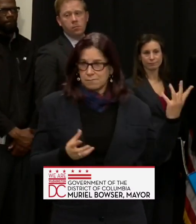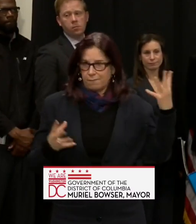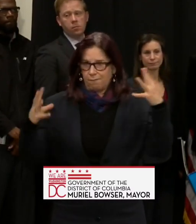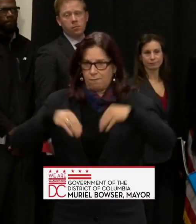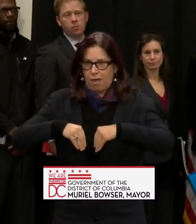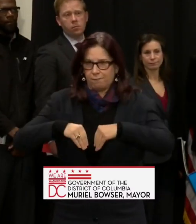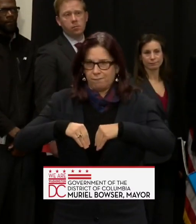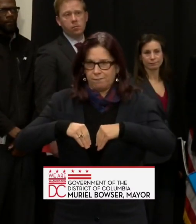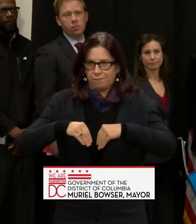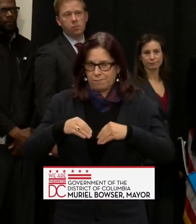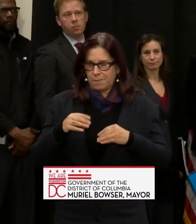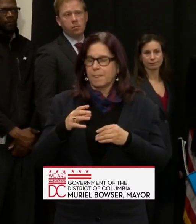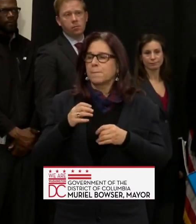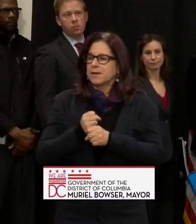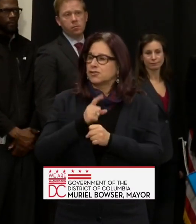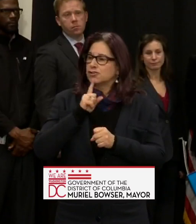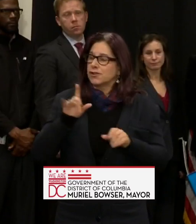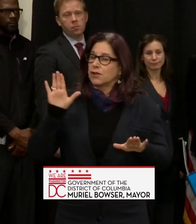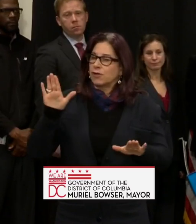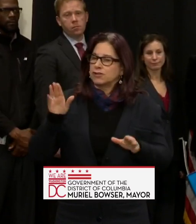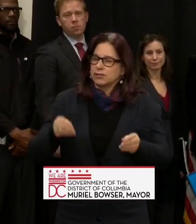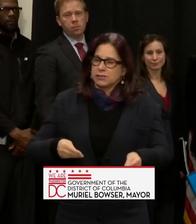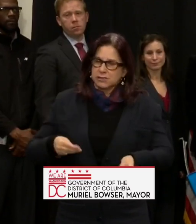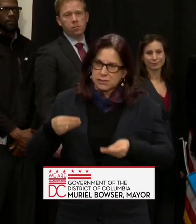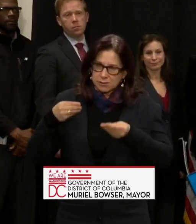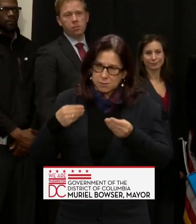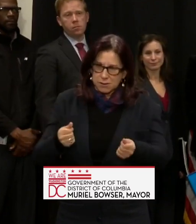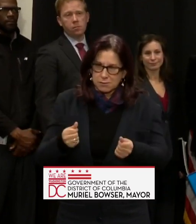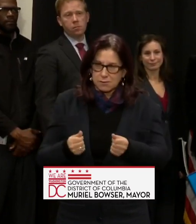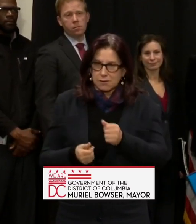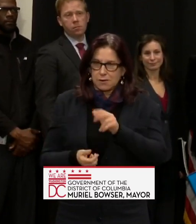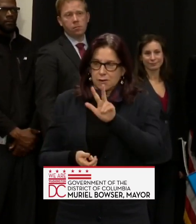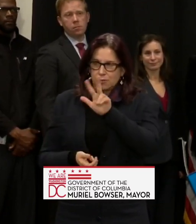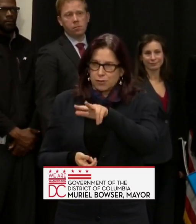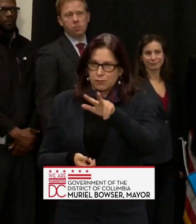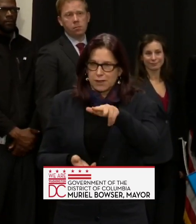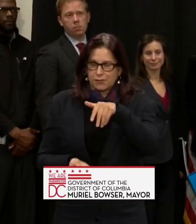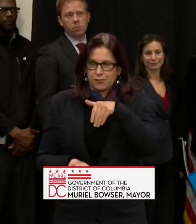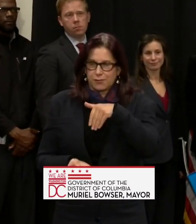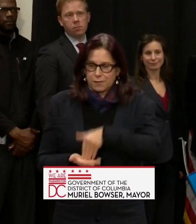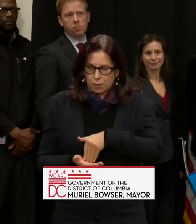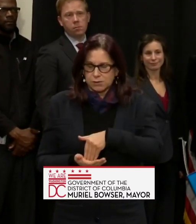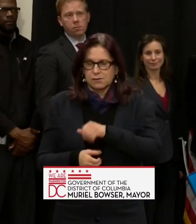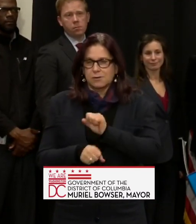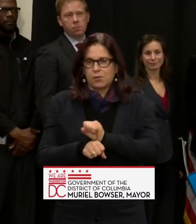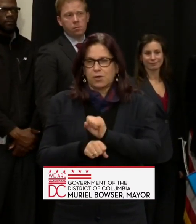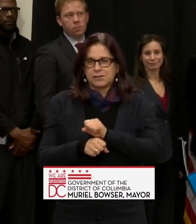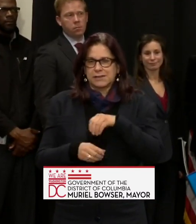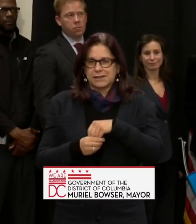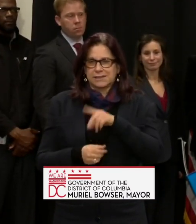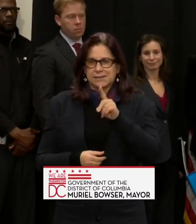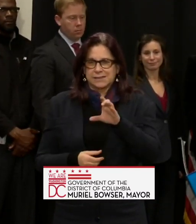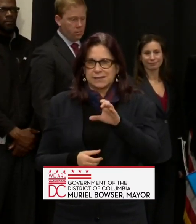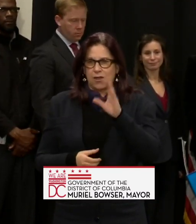BALANCE OF THE 33,000 EMPLOYEES OF WASHINGTON, D.C., WILL BE FOCUSED ON DAY-TO-DAY OPERATIONS OF OUR CITY.